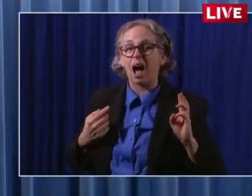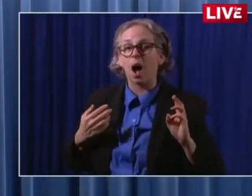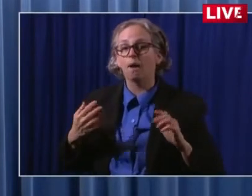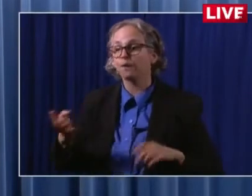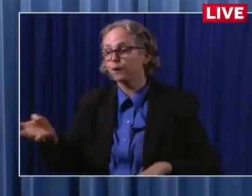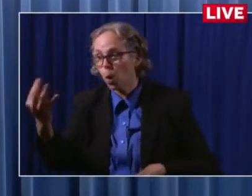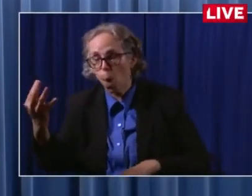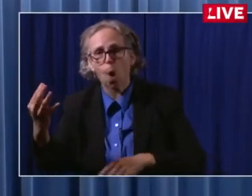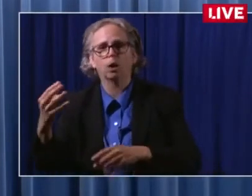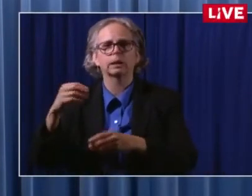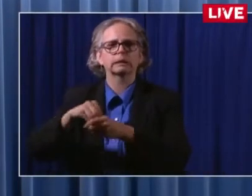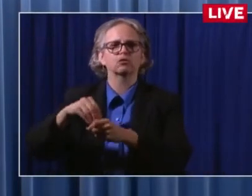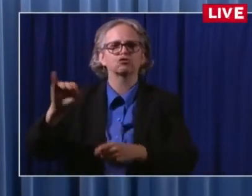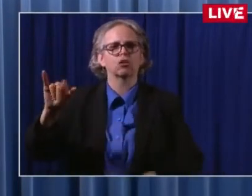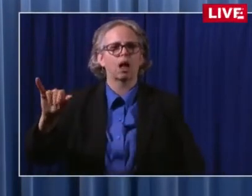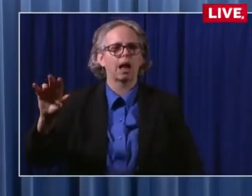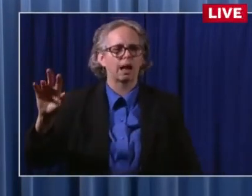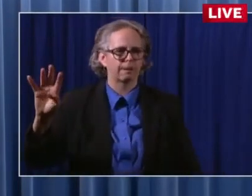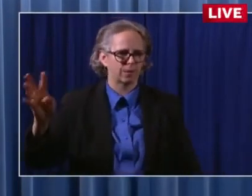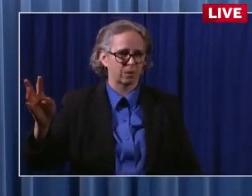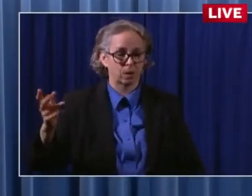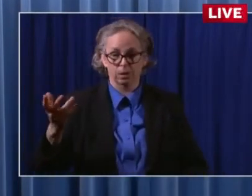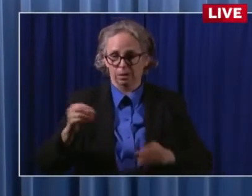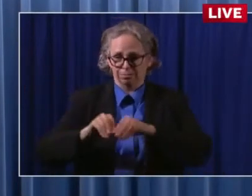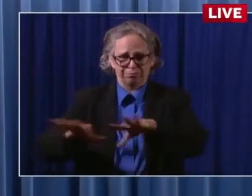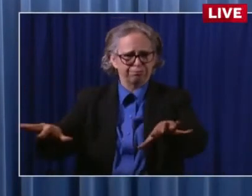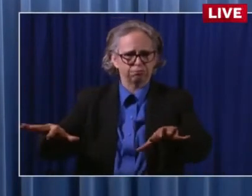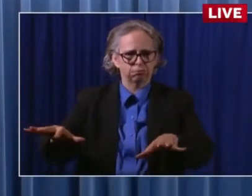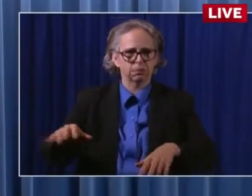ONE ON JUNE 16 TO FOUR ON JULY 1.